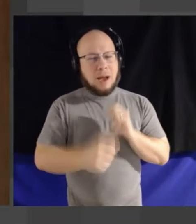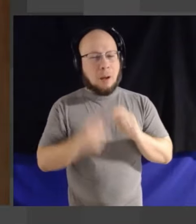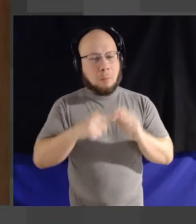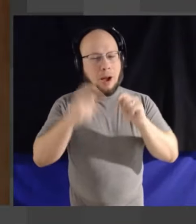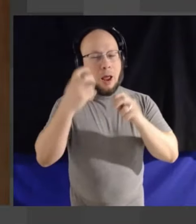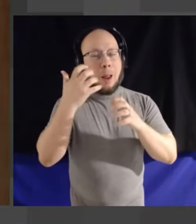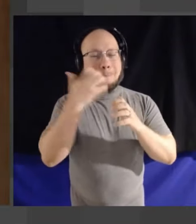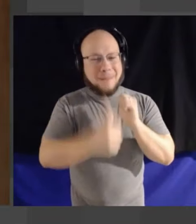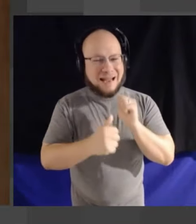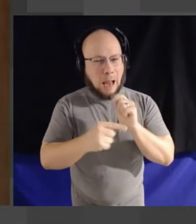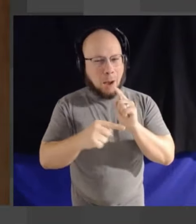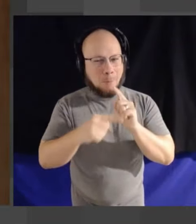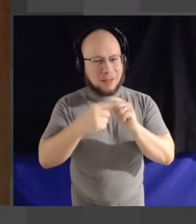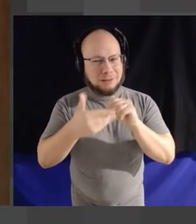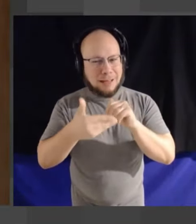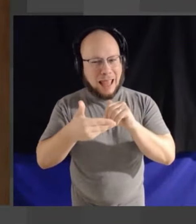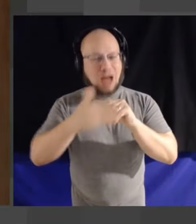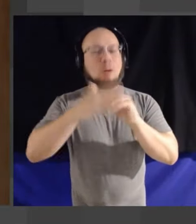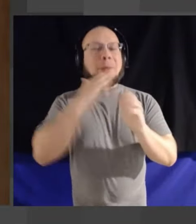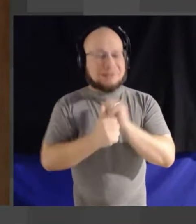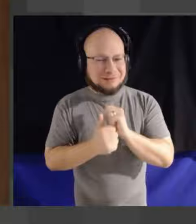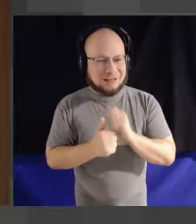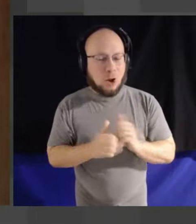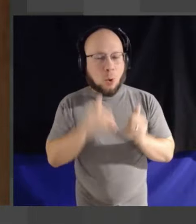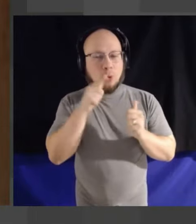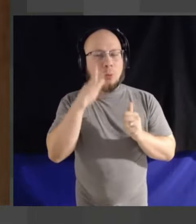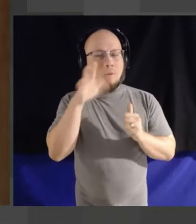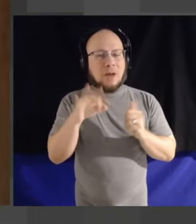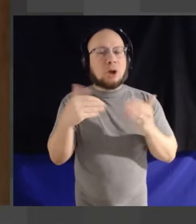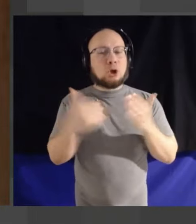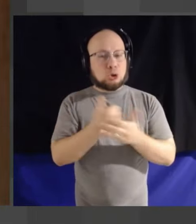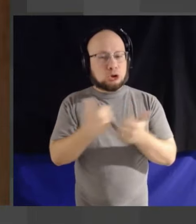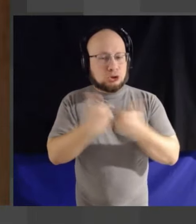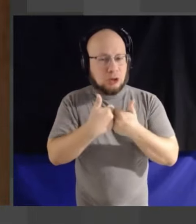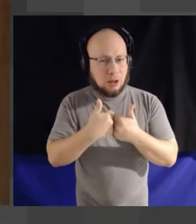YEAH. APOCALYPSE PLUS MEANS IT GETS